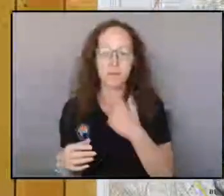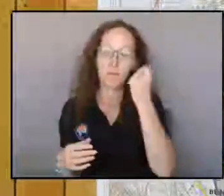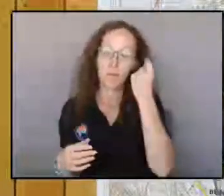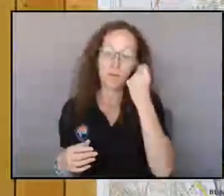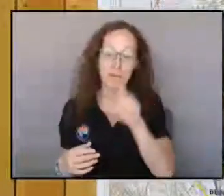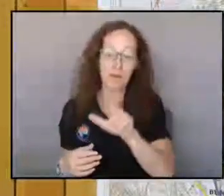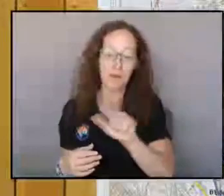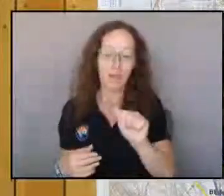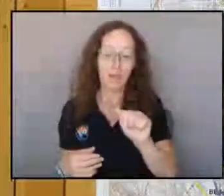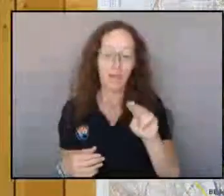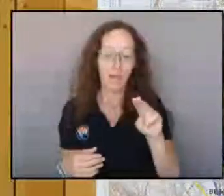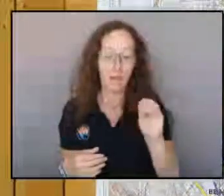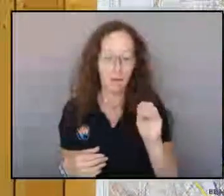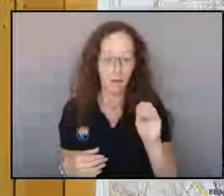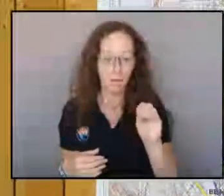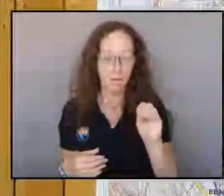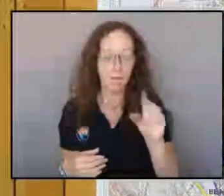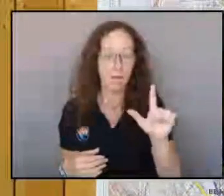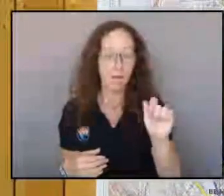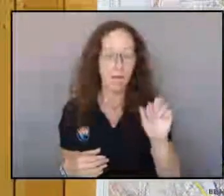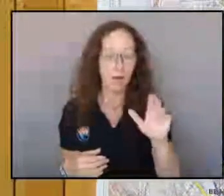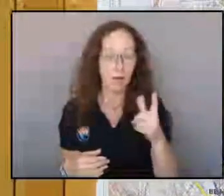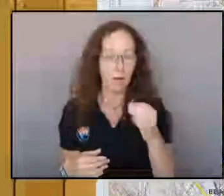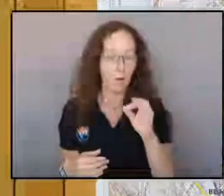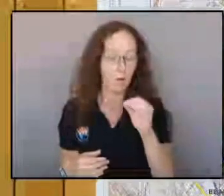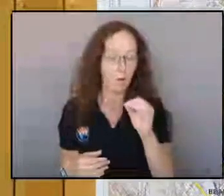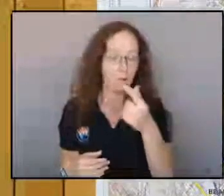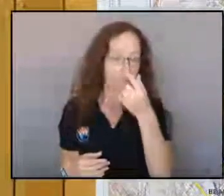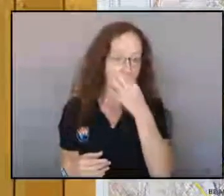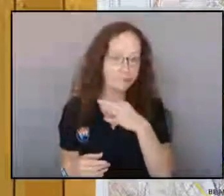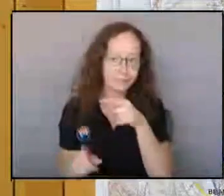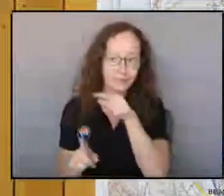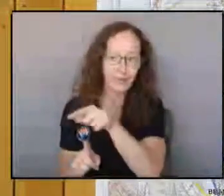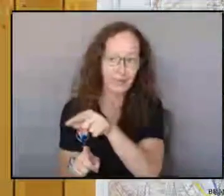COMMUNITIES, EVERYTHING AROUND HERE. WE'LL FOCUS SIGNIFICANT EFFORT ON THIS ALTERNATE, BUT